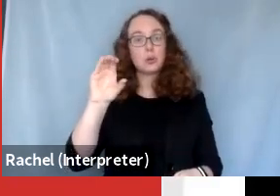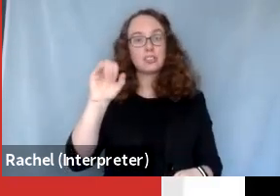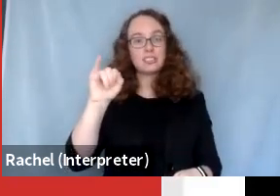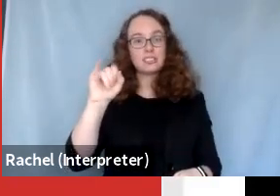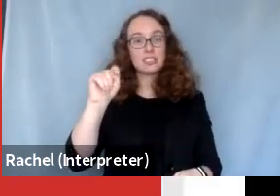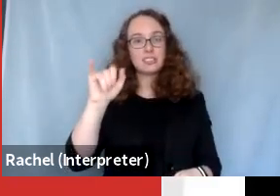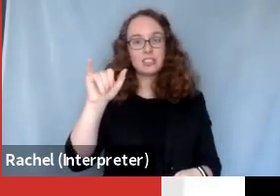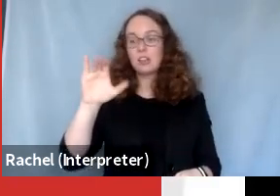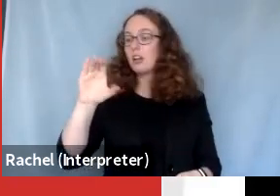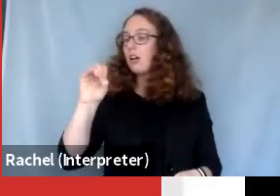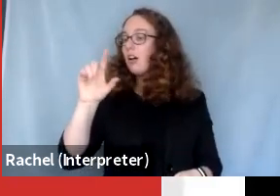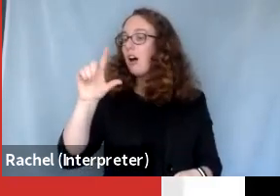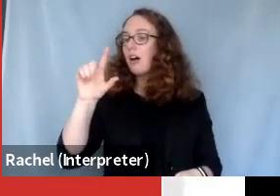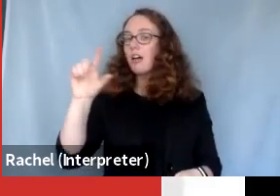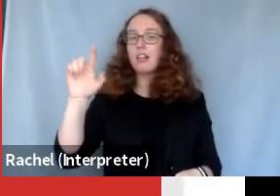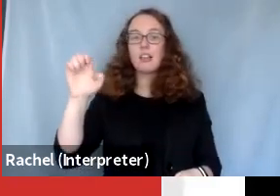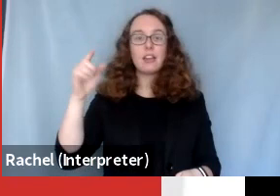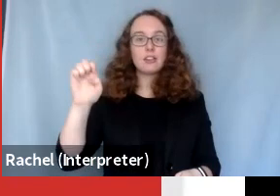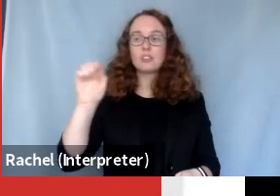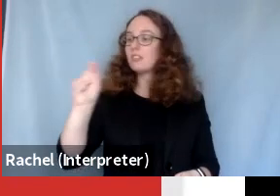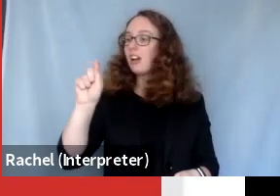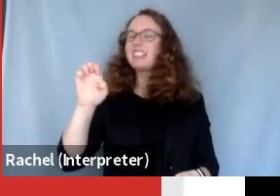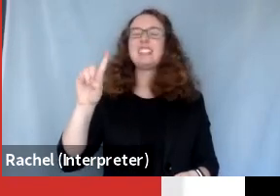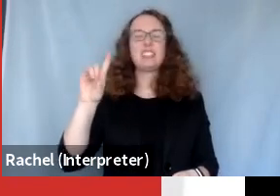Another fun question, do you sell Hydro Flasks at the